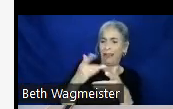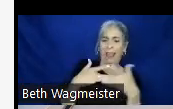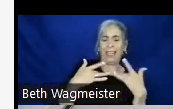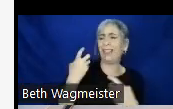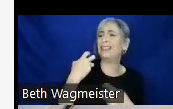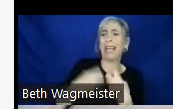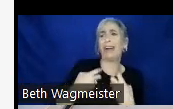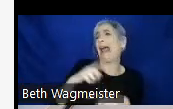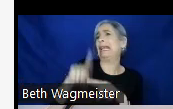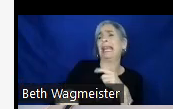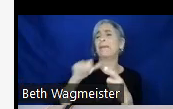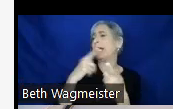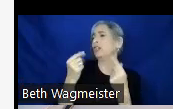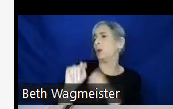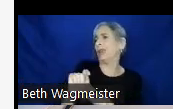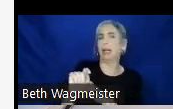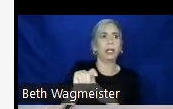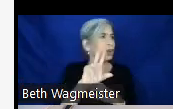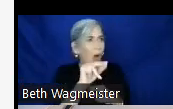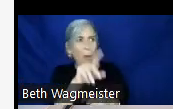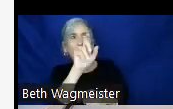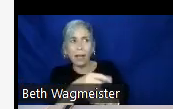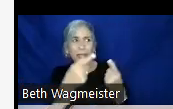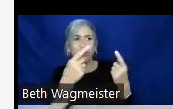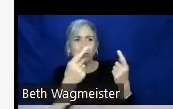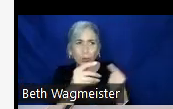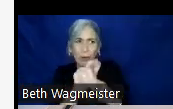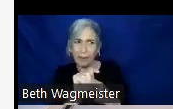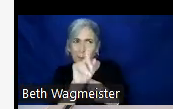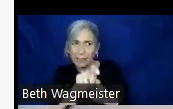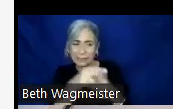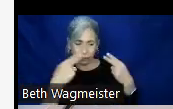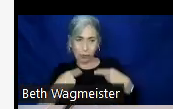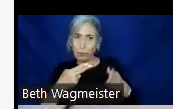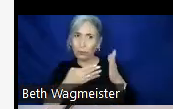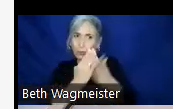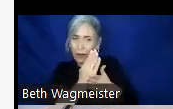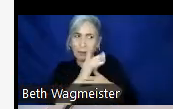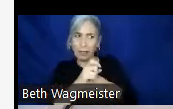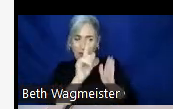it. We all have to do it for various reasons, right? It is a human right, the law says so,